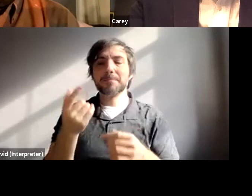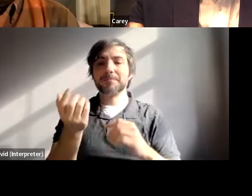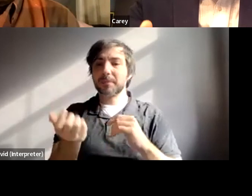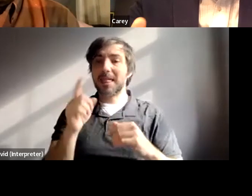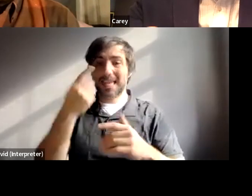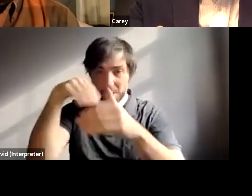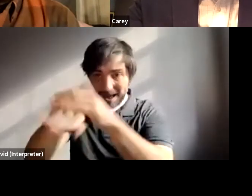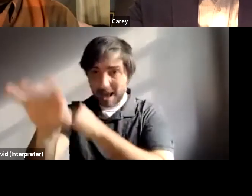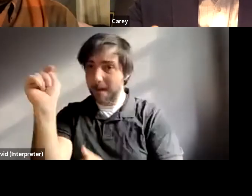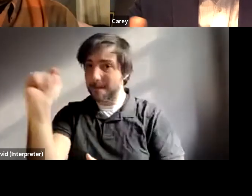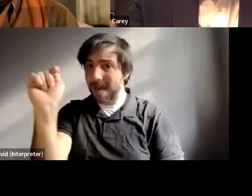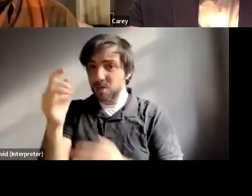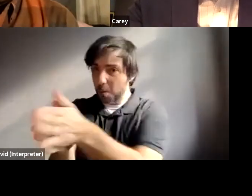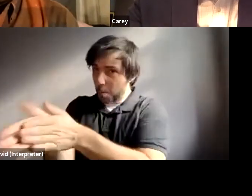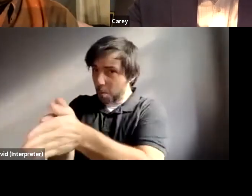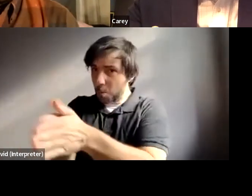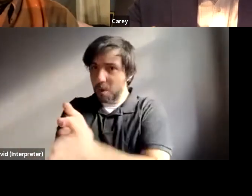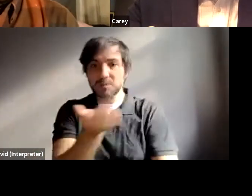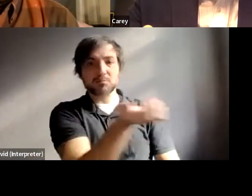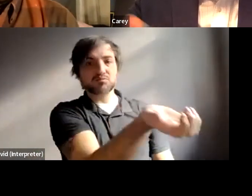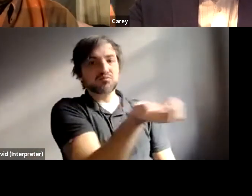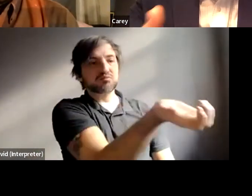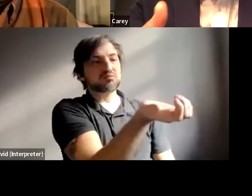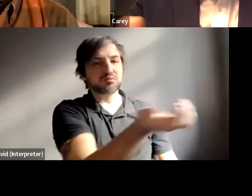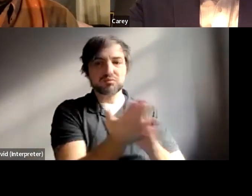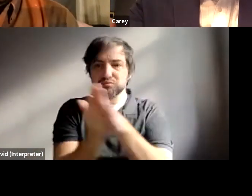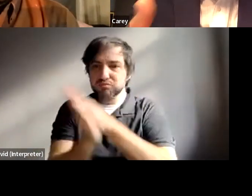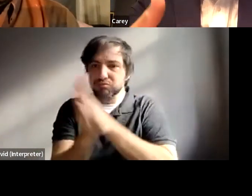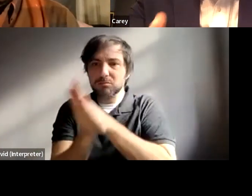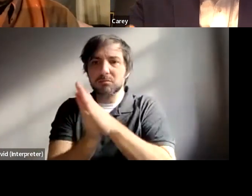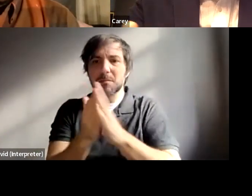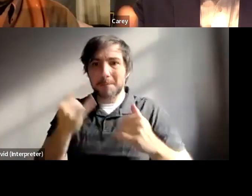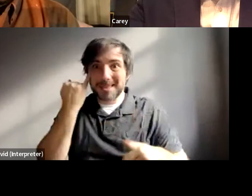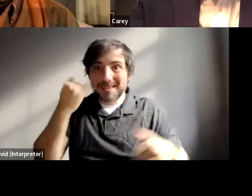dispensers. Drew, you spoke about